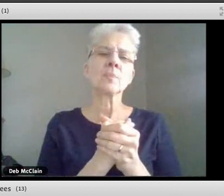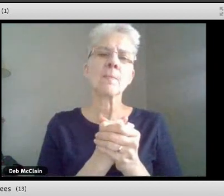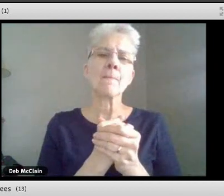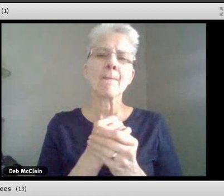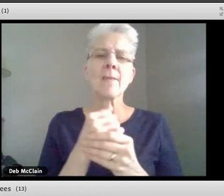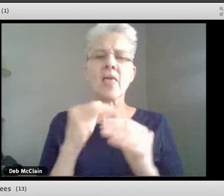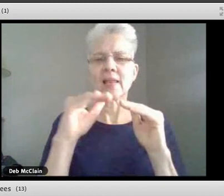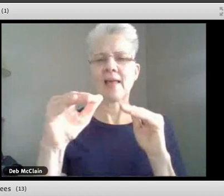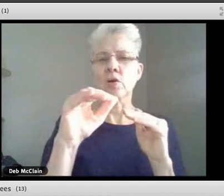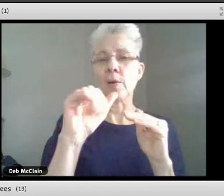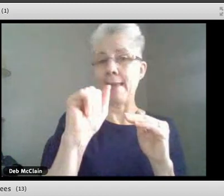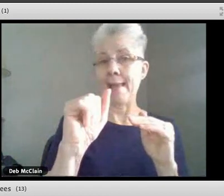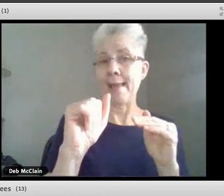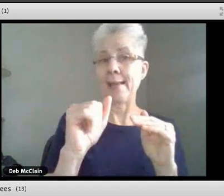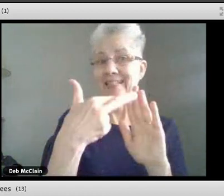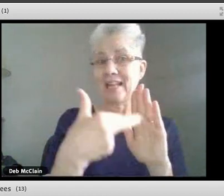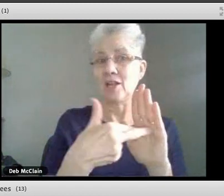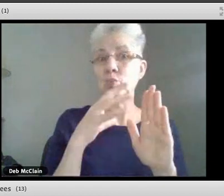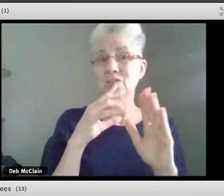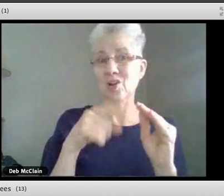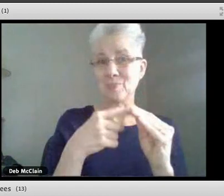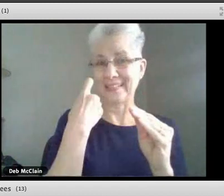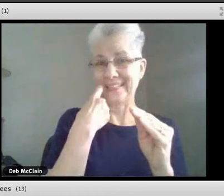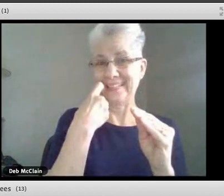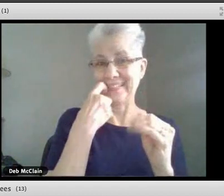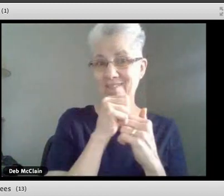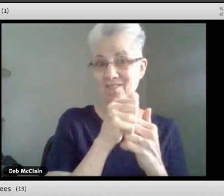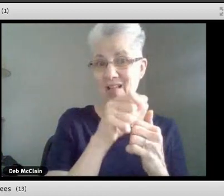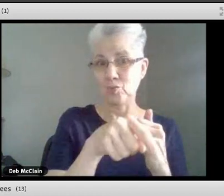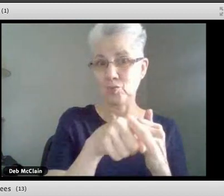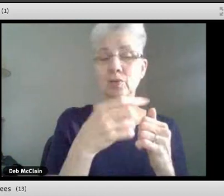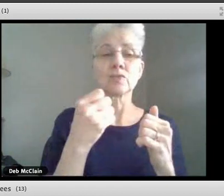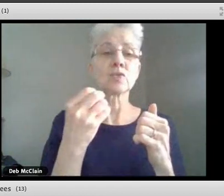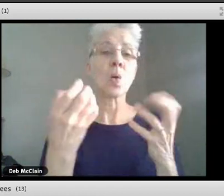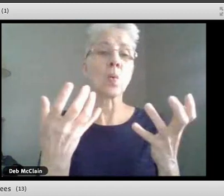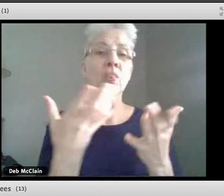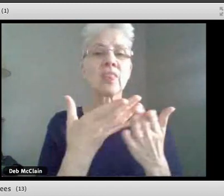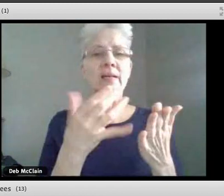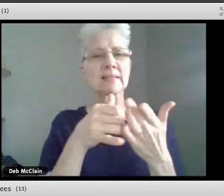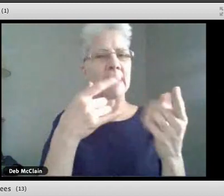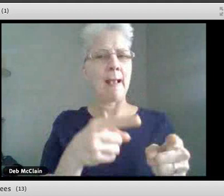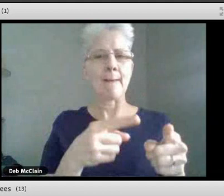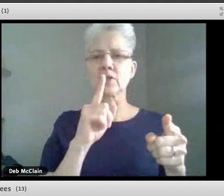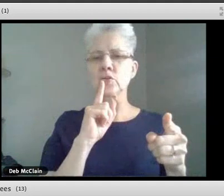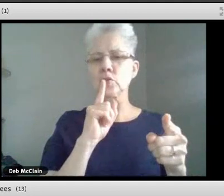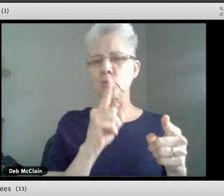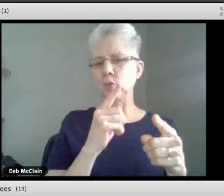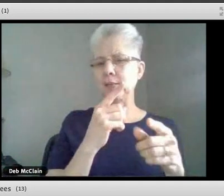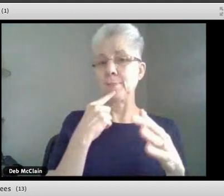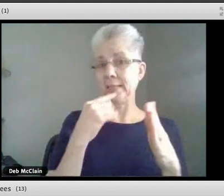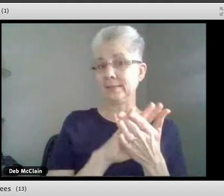So, I mean, things that happen, you can get sued. Target got sued. Sydney Olympic Games,